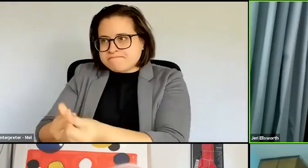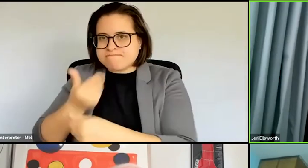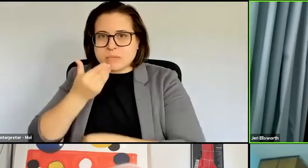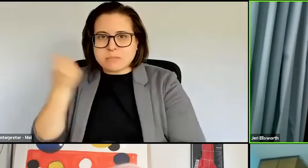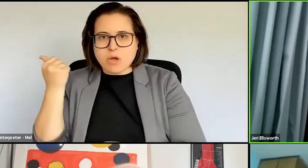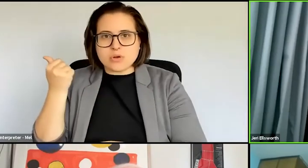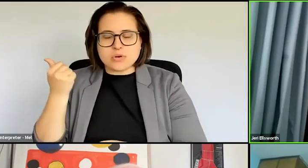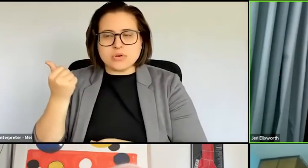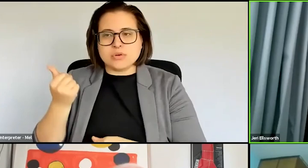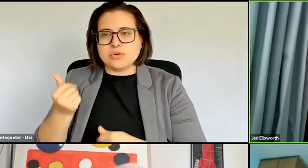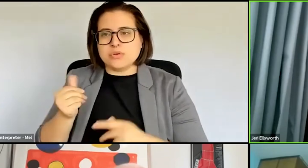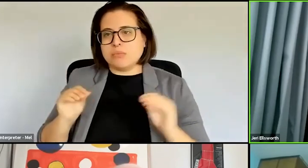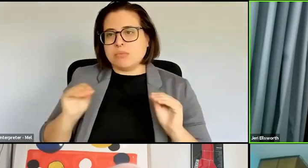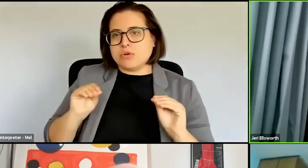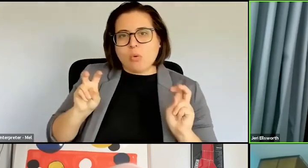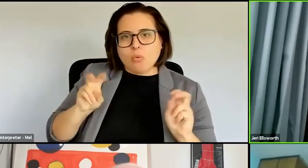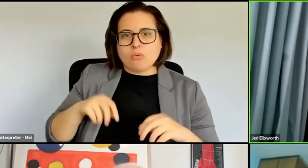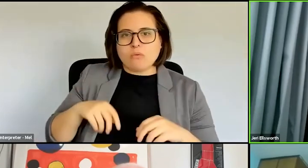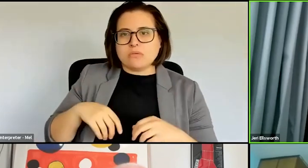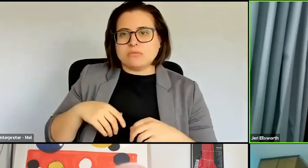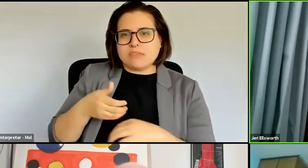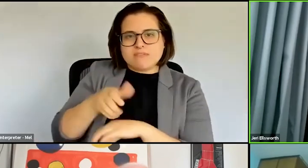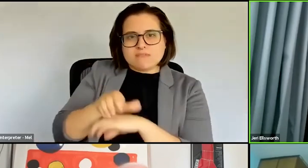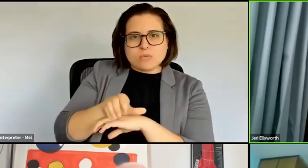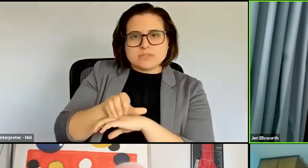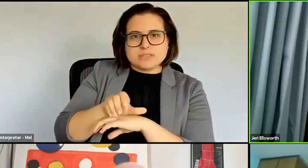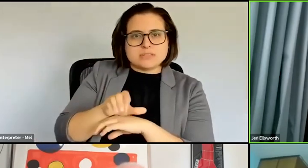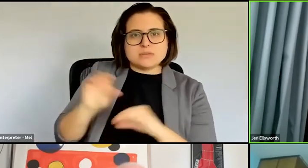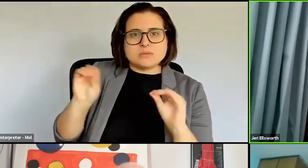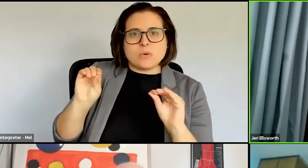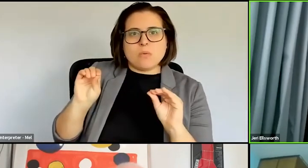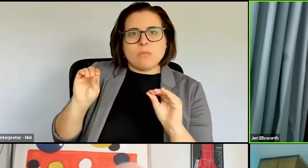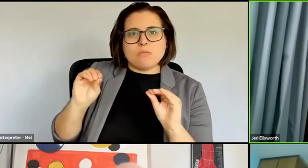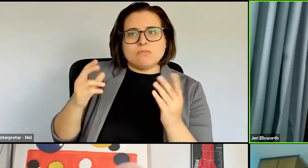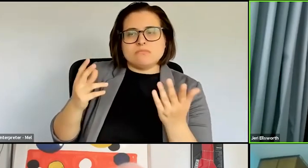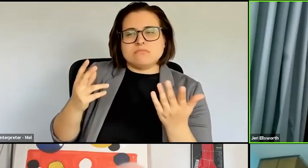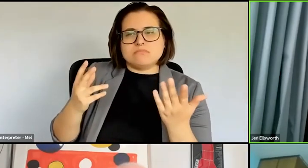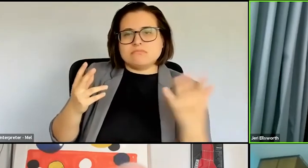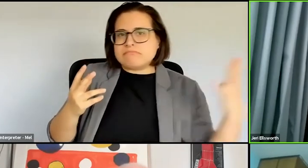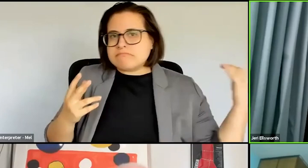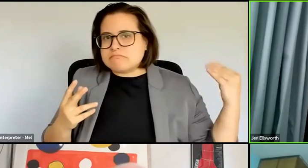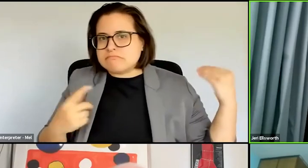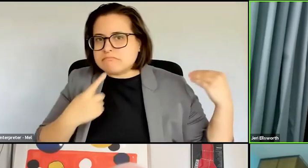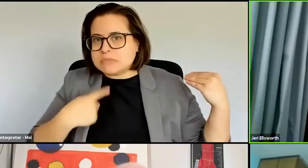function to ramrod it into the market, you know, it's doomed. And we've also probably